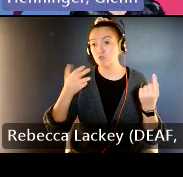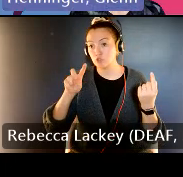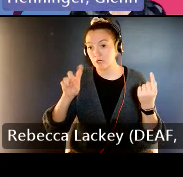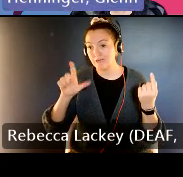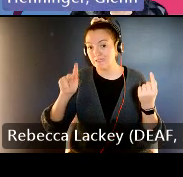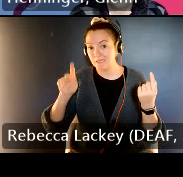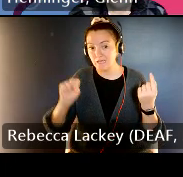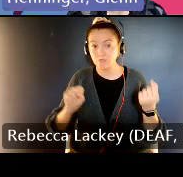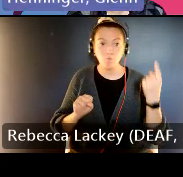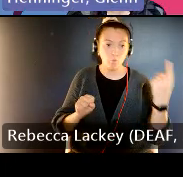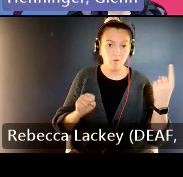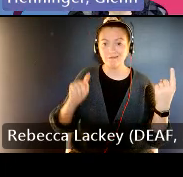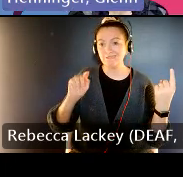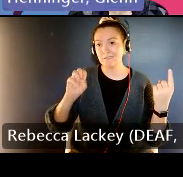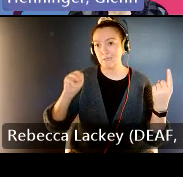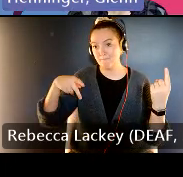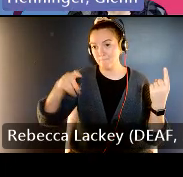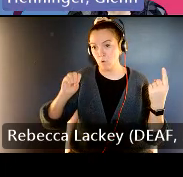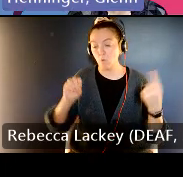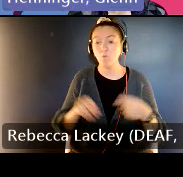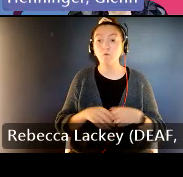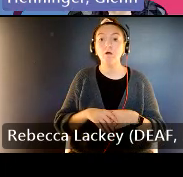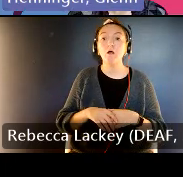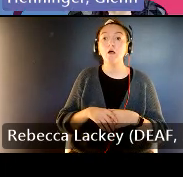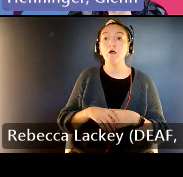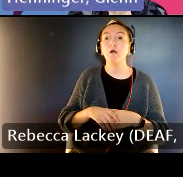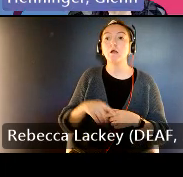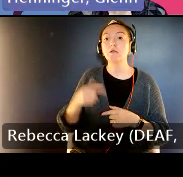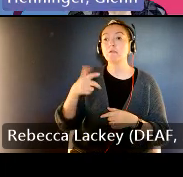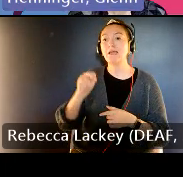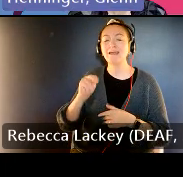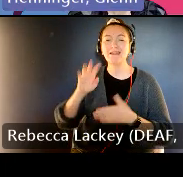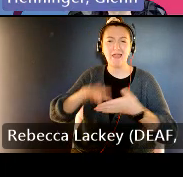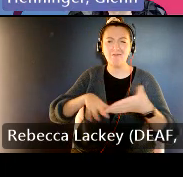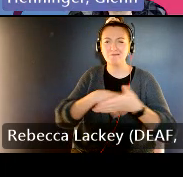table with this same information on the website.